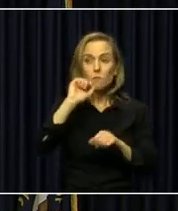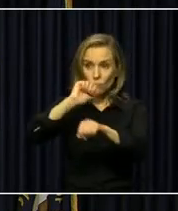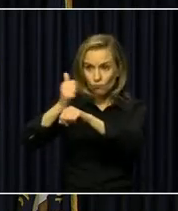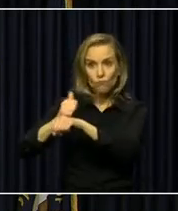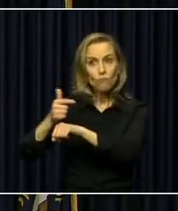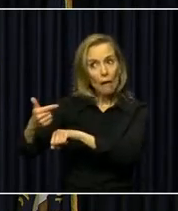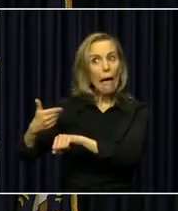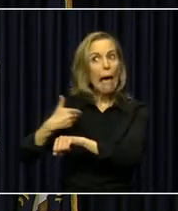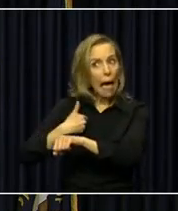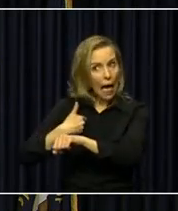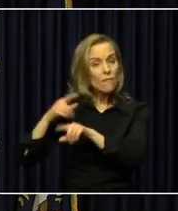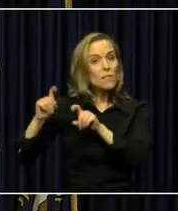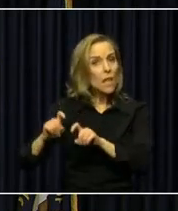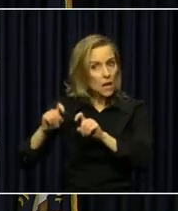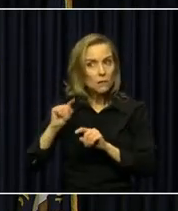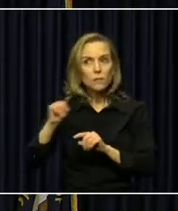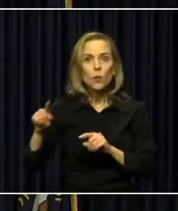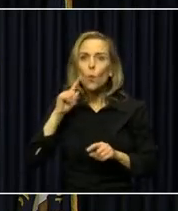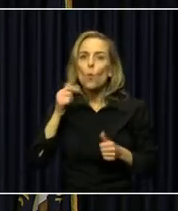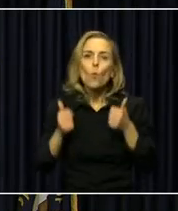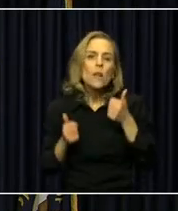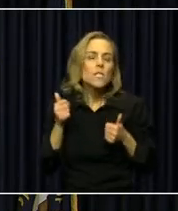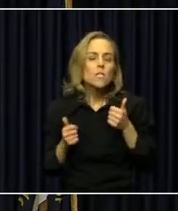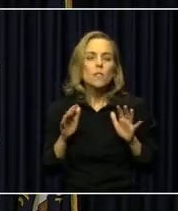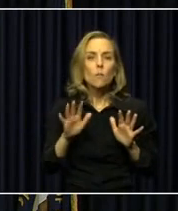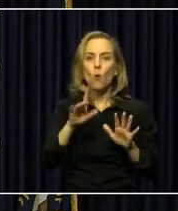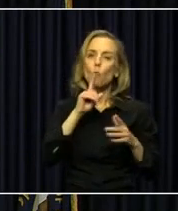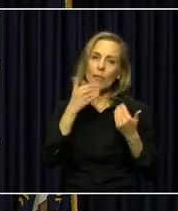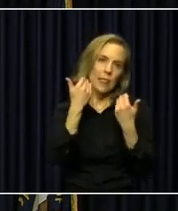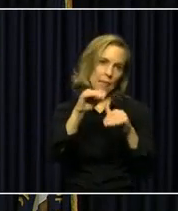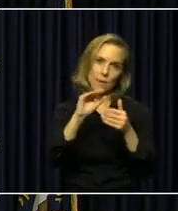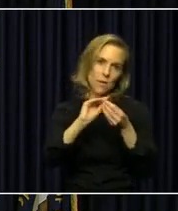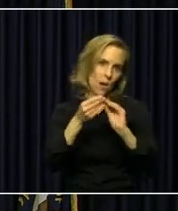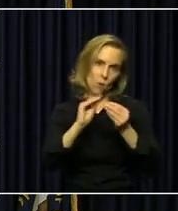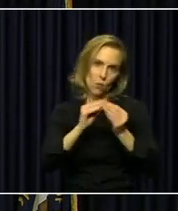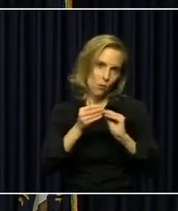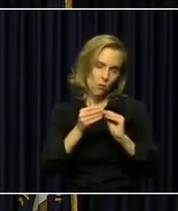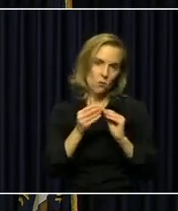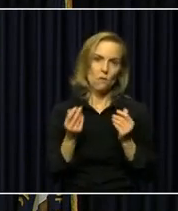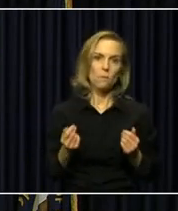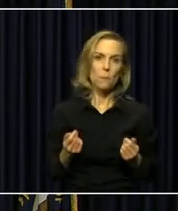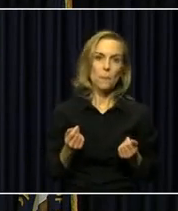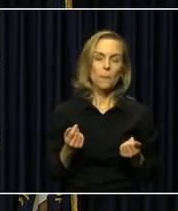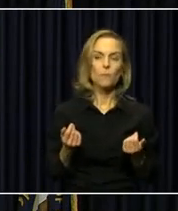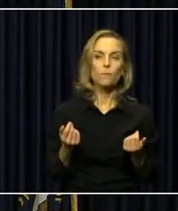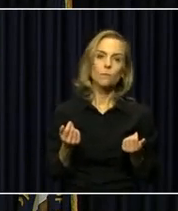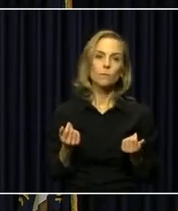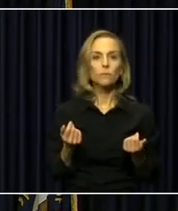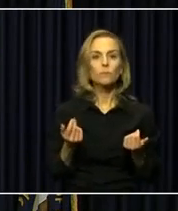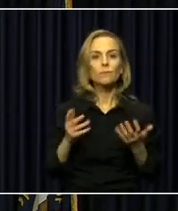TEN DAYS AS OPPOSED TO OURS THAT'S ONE DAY, TWO DAYS, THEN WE CAN BE MORE EFFECTIVE IN HOW